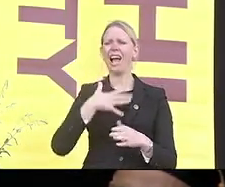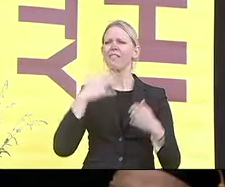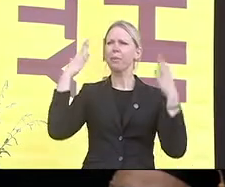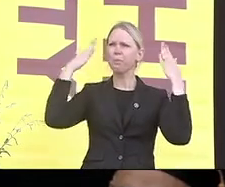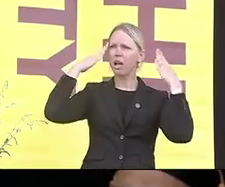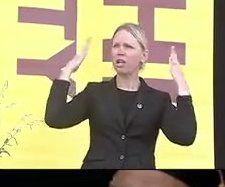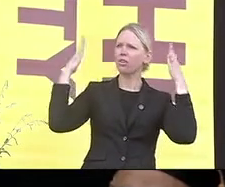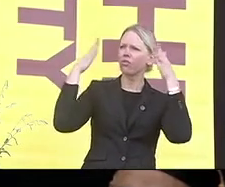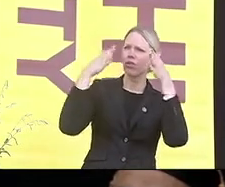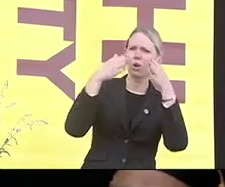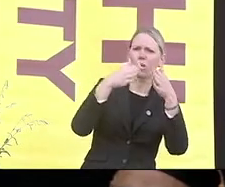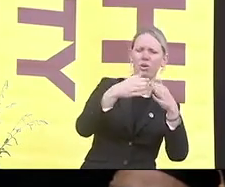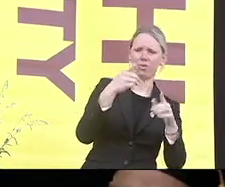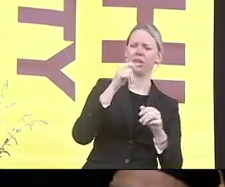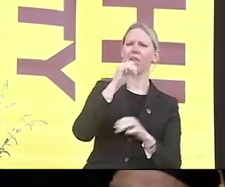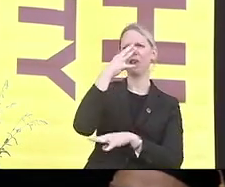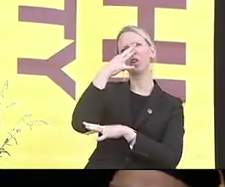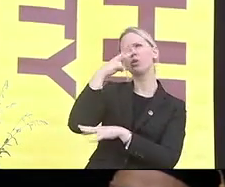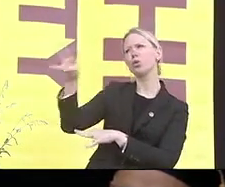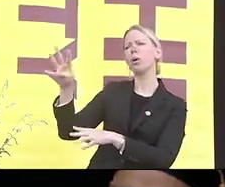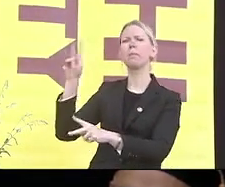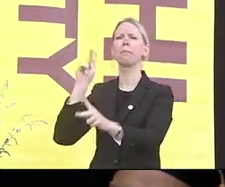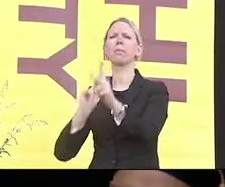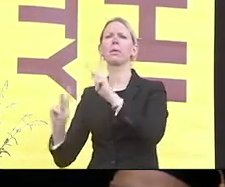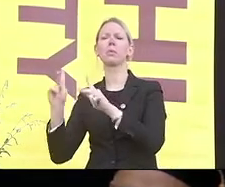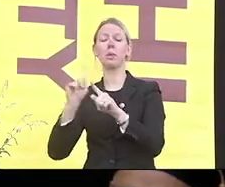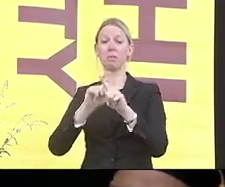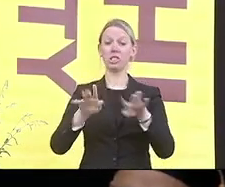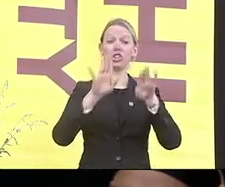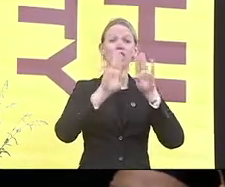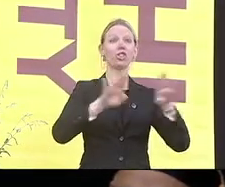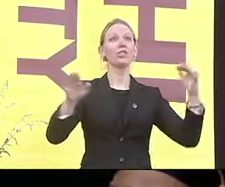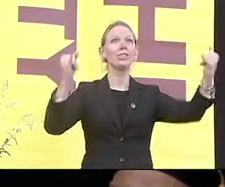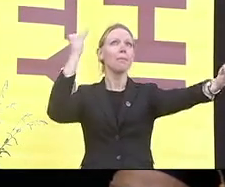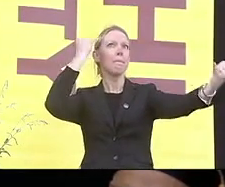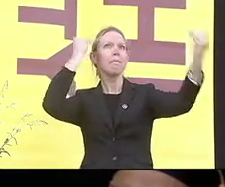world of the little prince, whereas children are imaginative open minded and